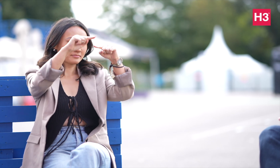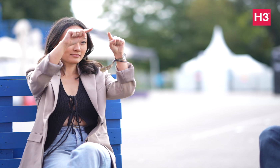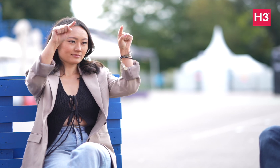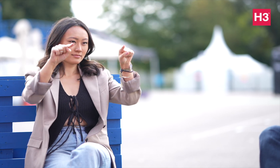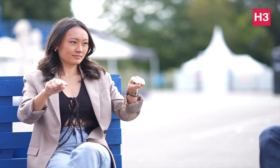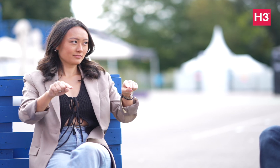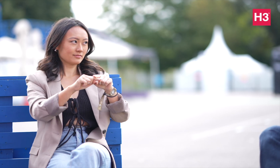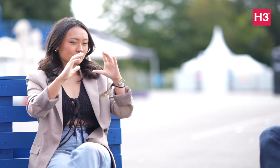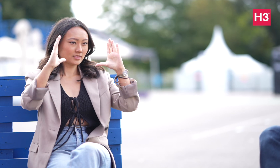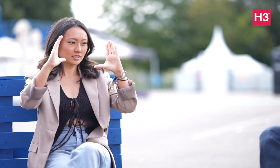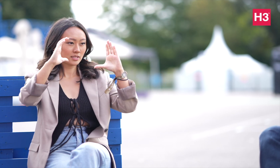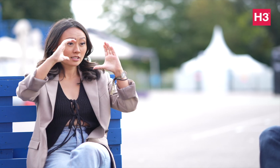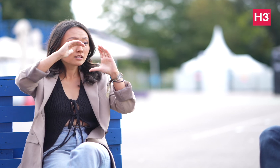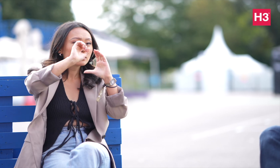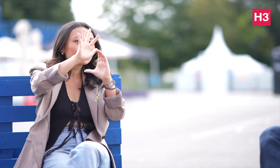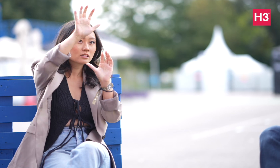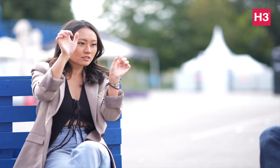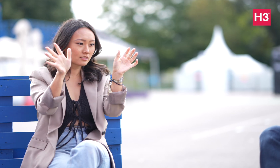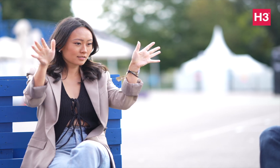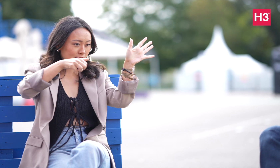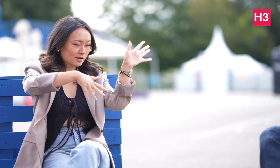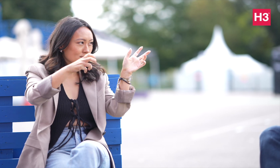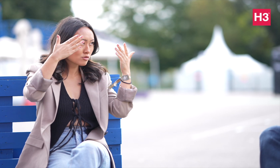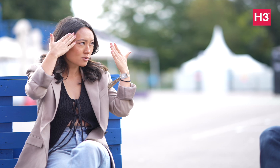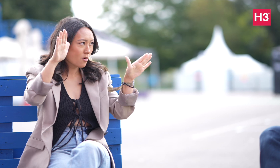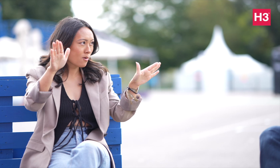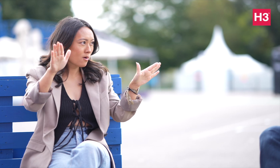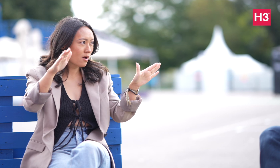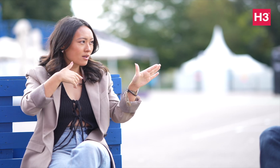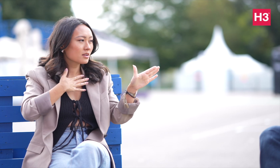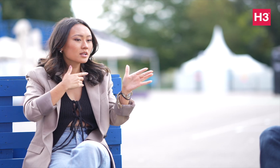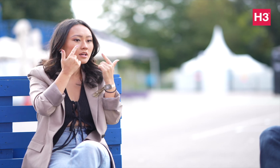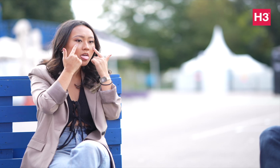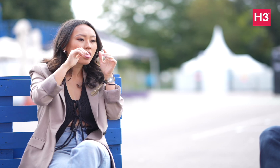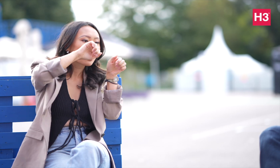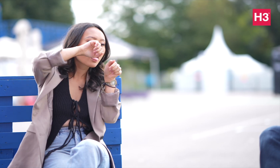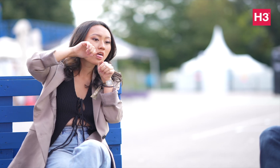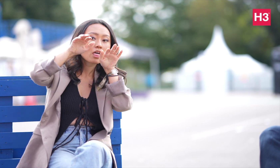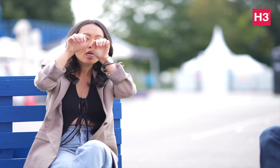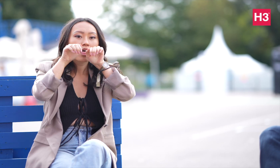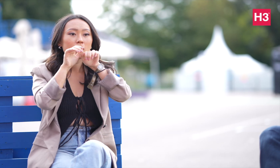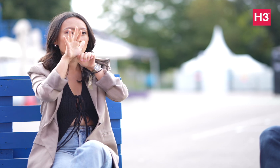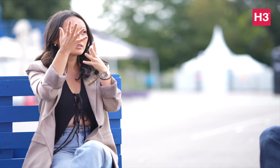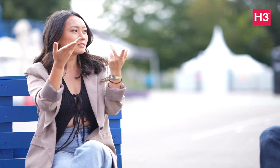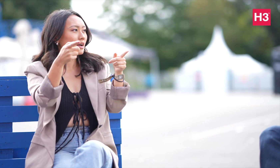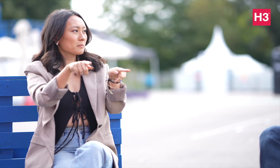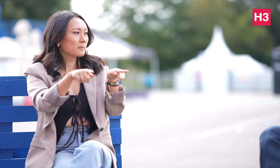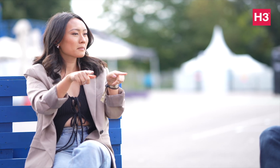[Xuejia]: I want to see the world for myself because the media doesn’t tell us everything.